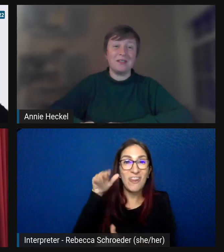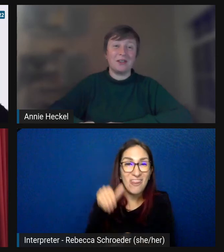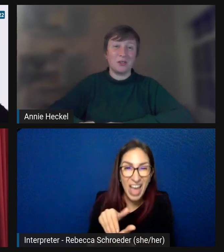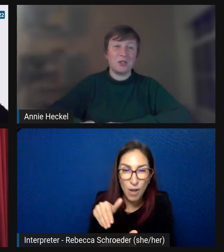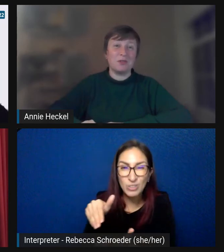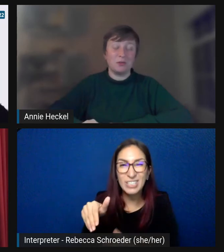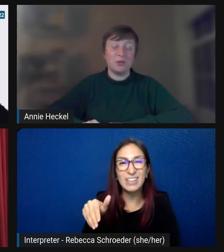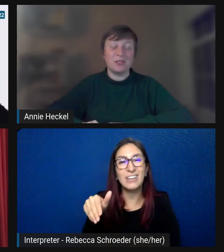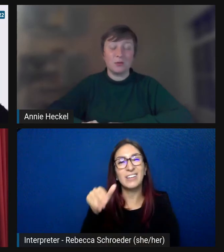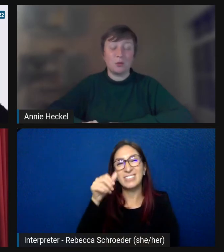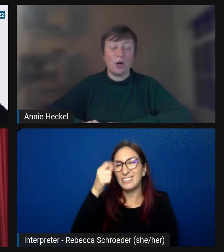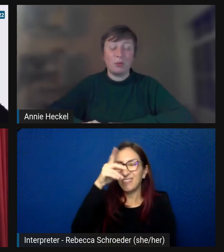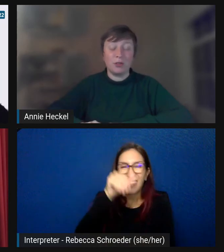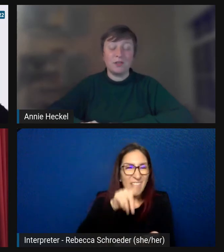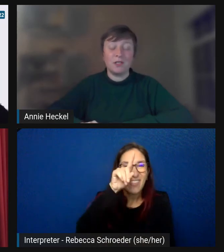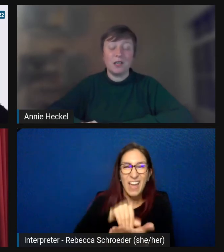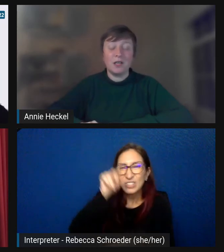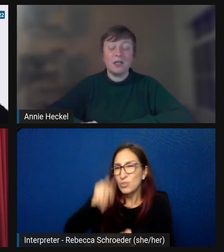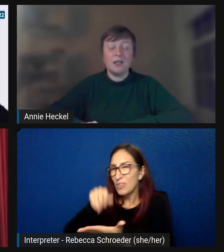thousands of different properties.